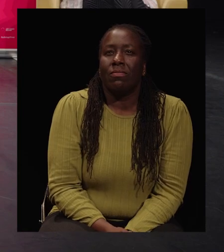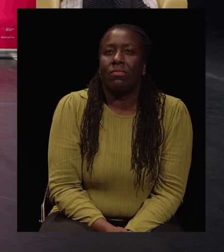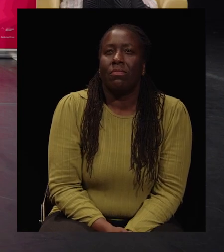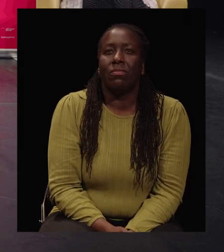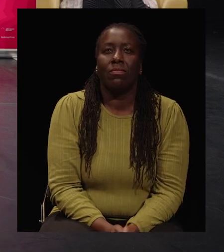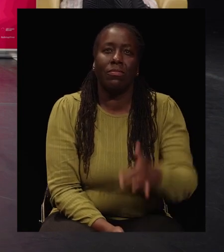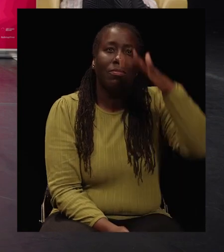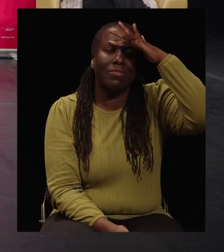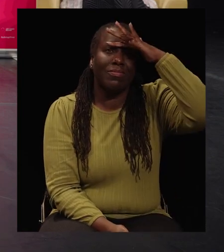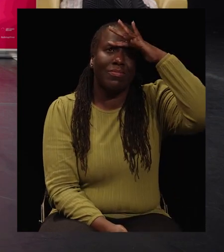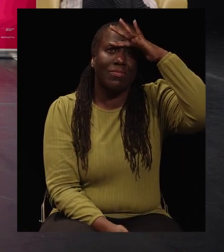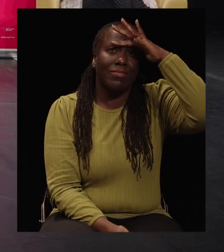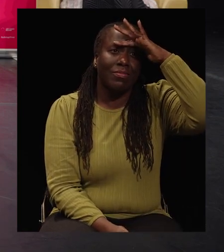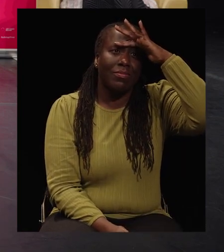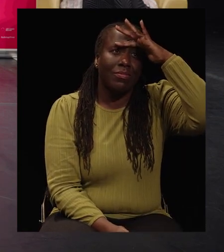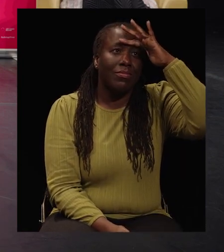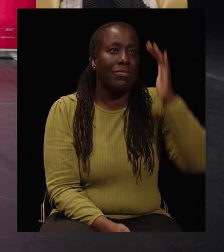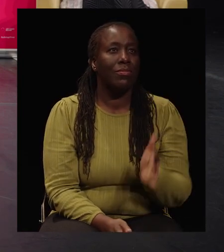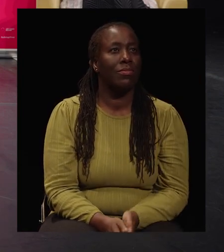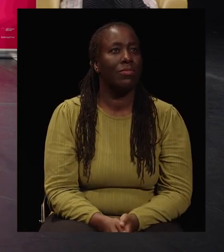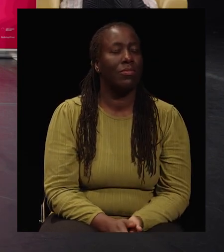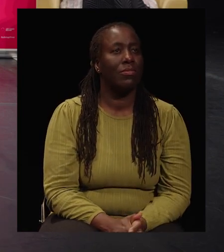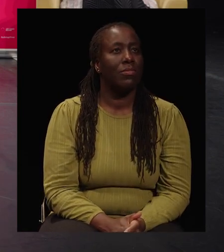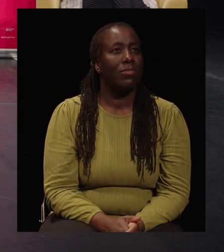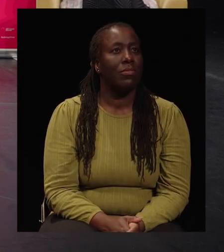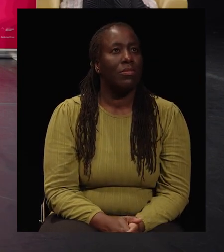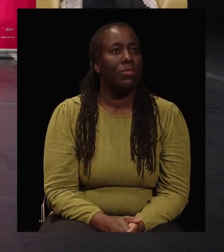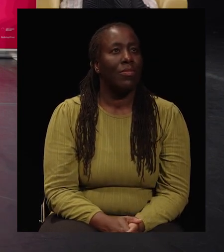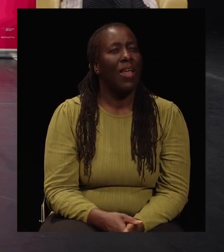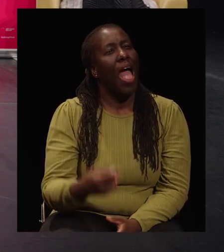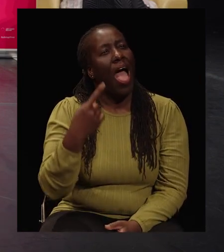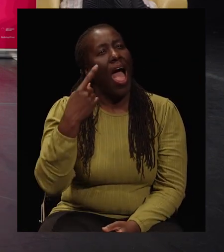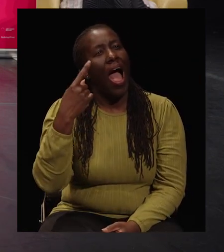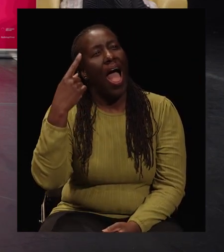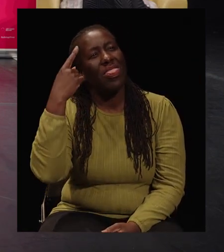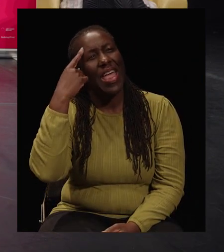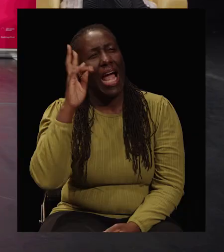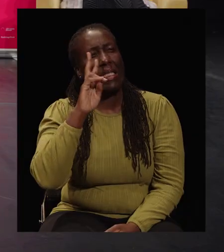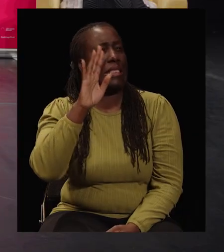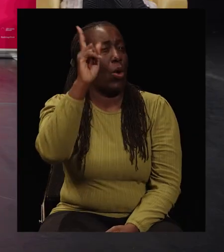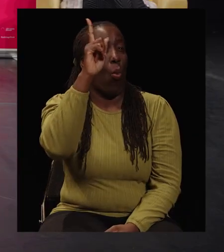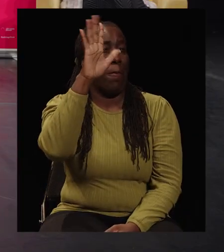Is there one? I think I can see waving over there. Thank you.